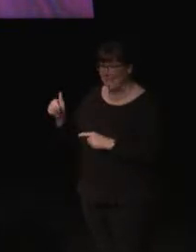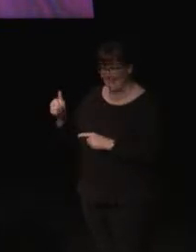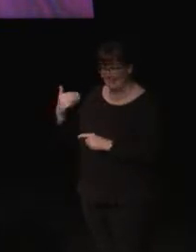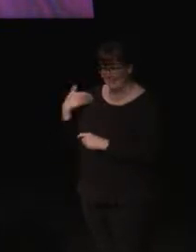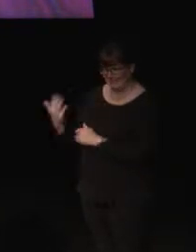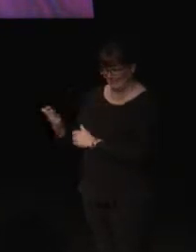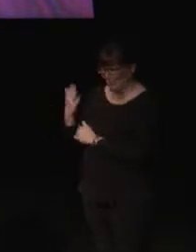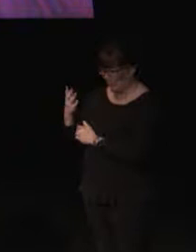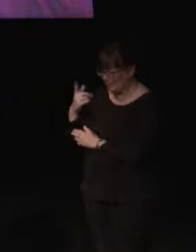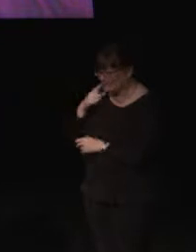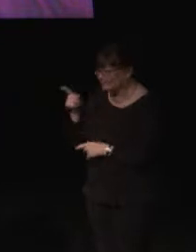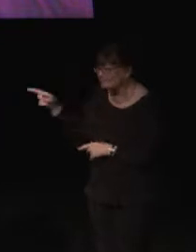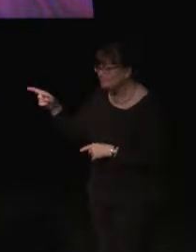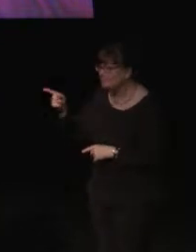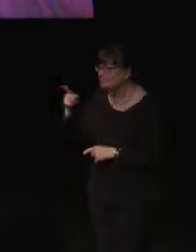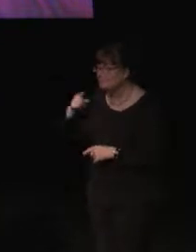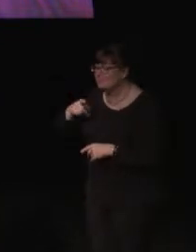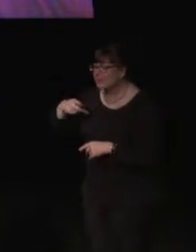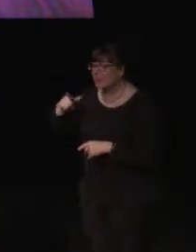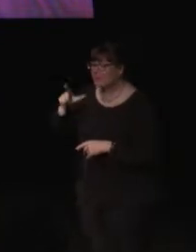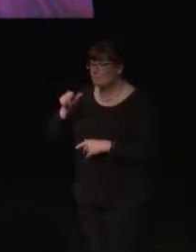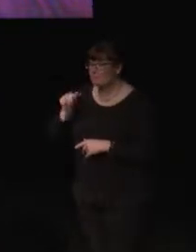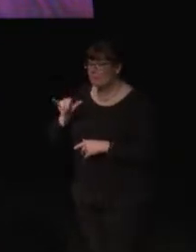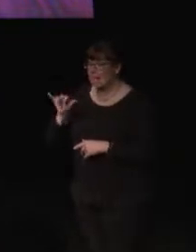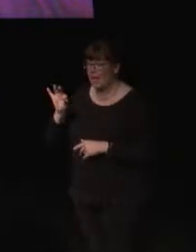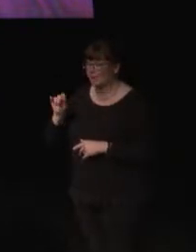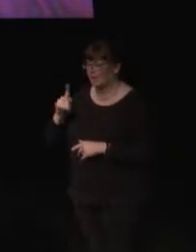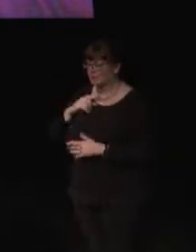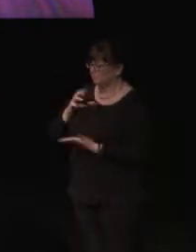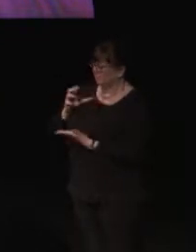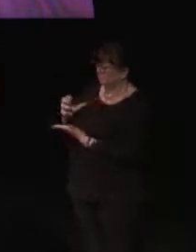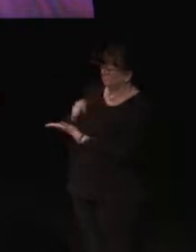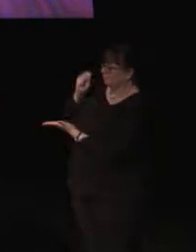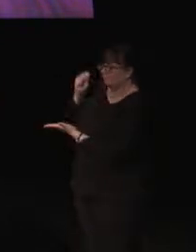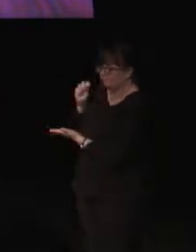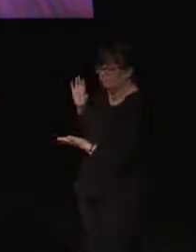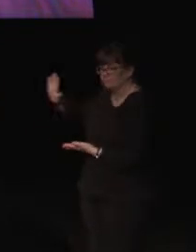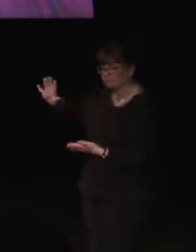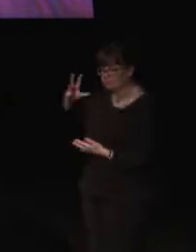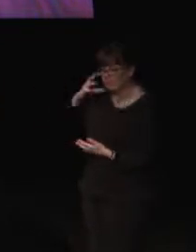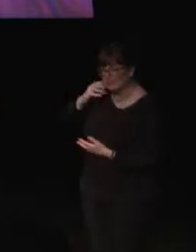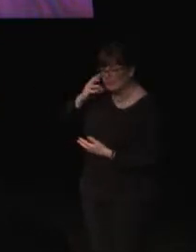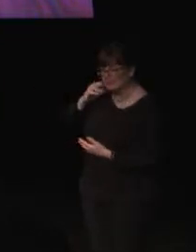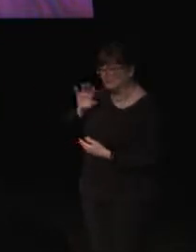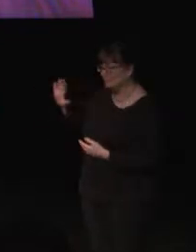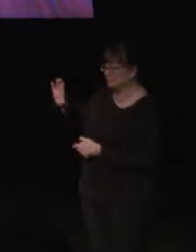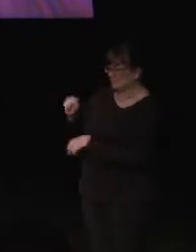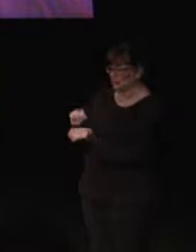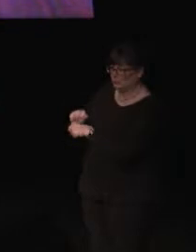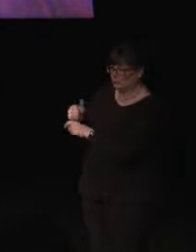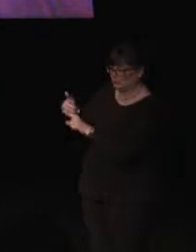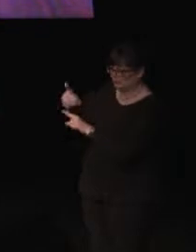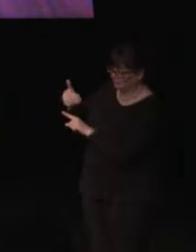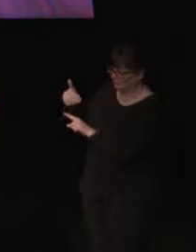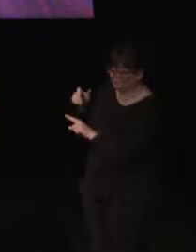We're very lucky at PlayFab to benefit from experience, in prior work from Xbox and Xbox Live,